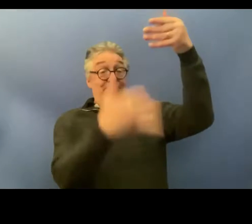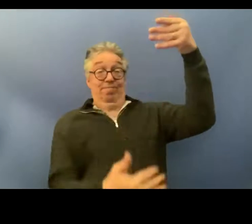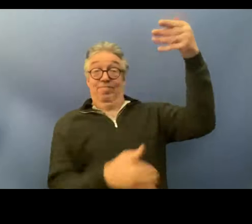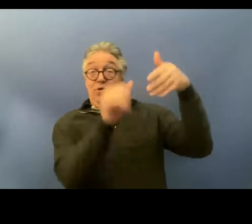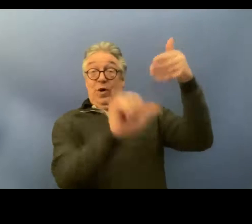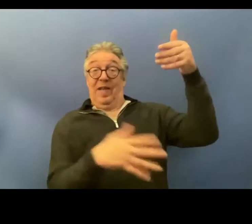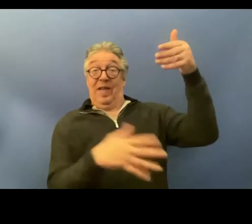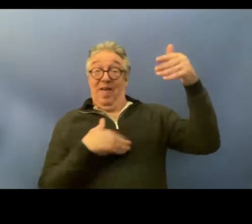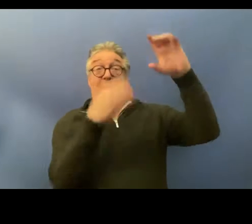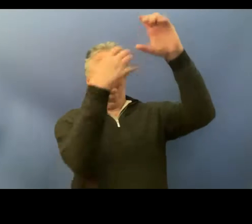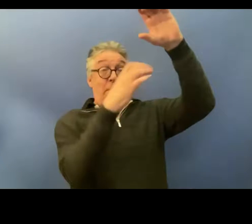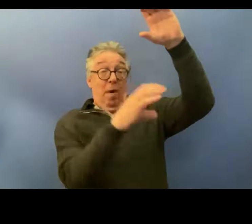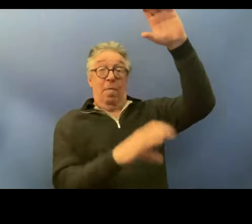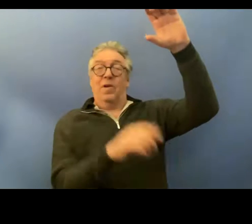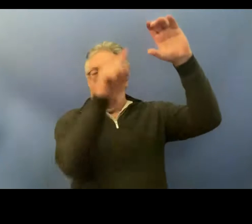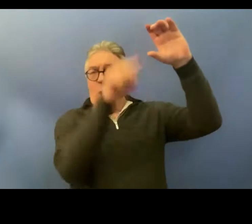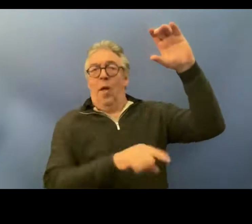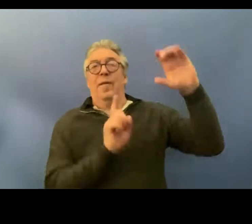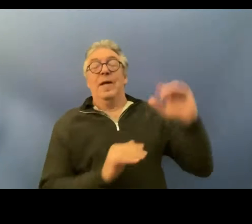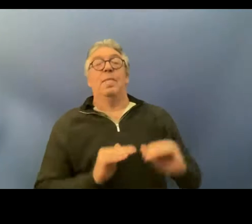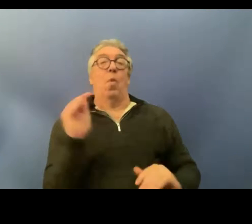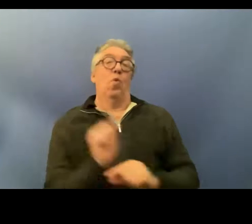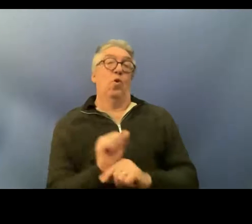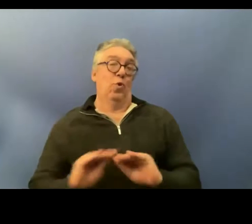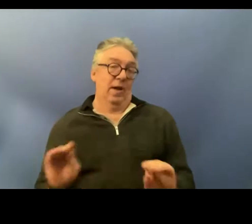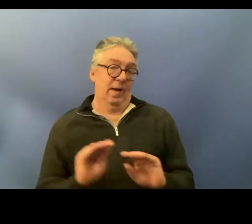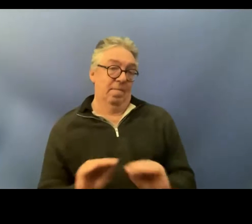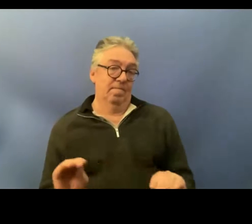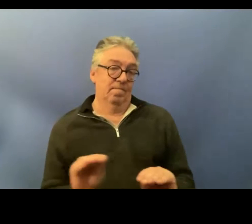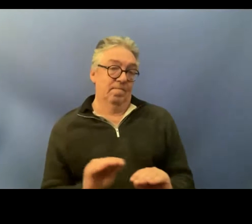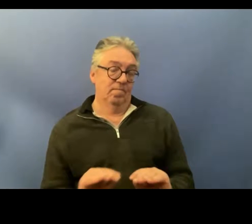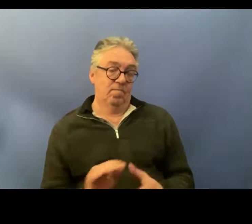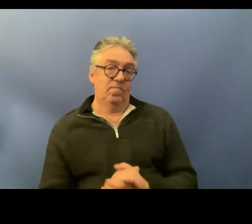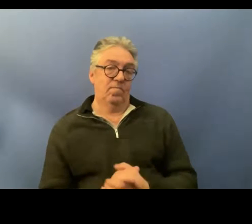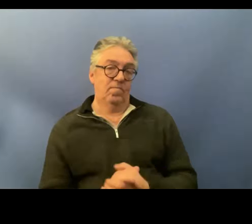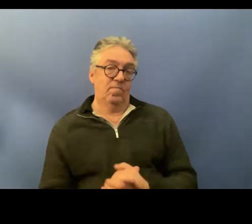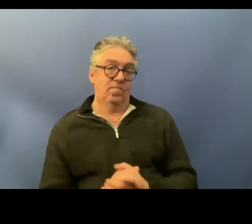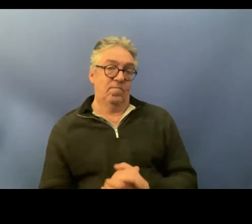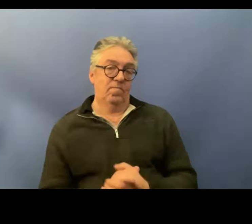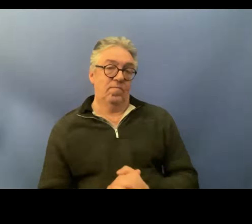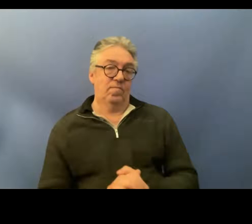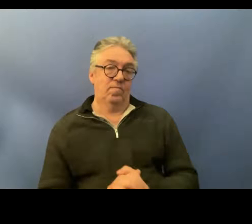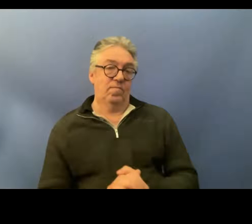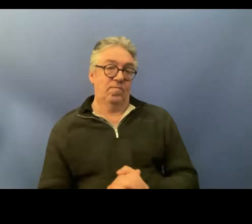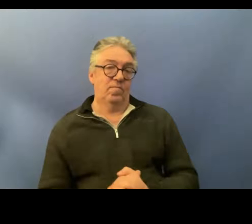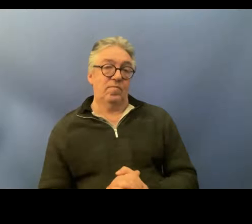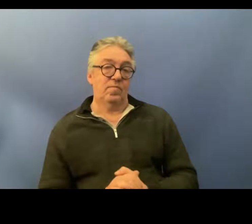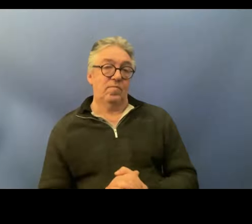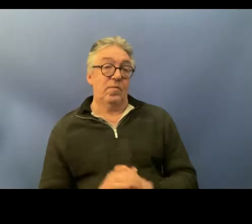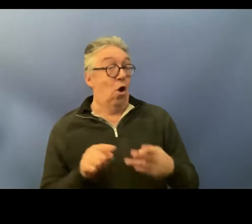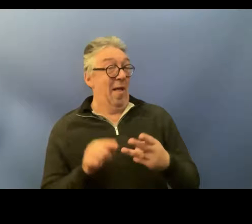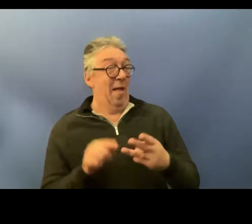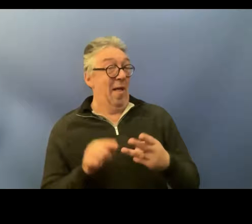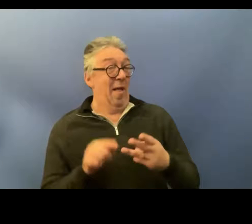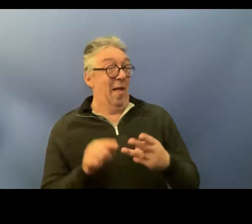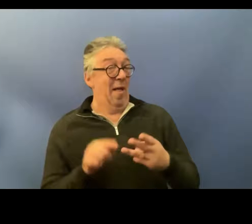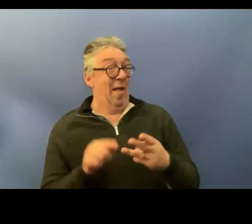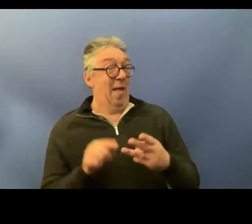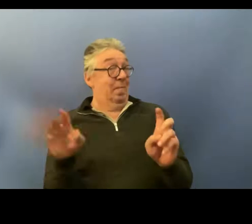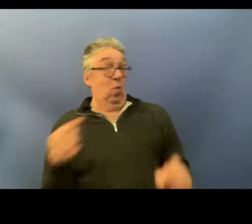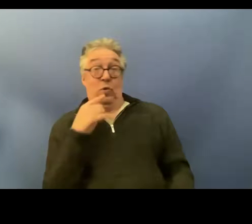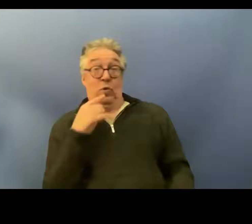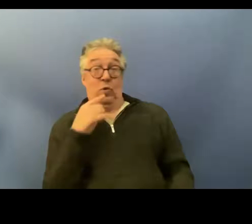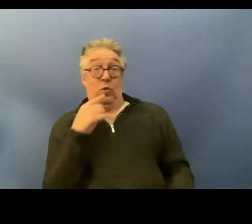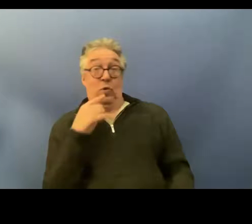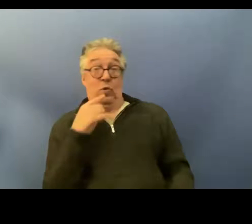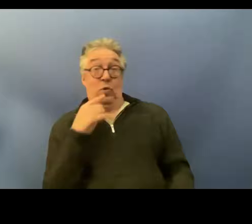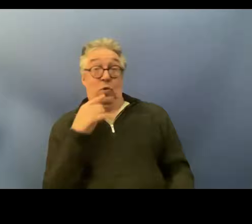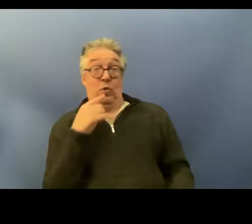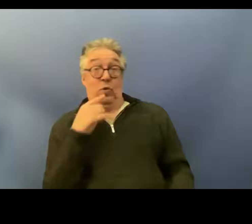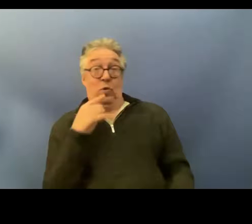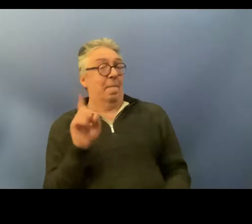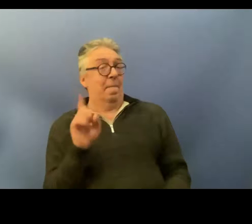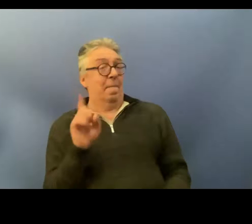The last area in which OPDs have identified a need for further development is related to